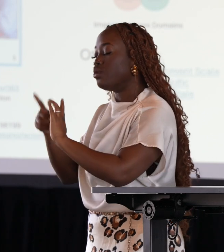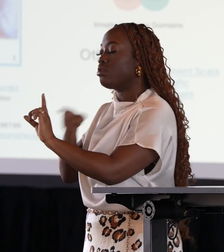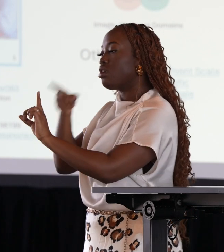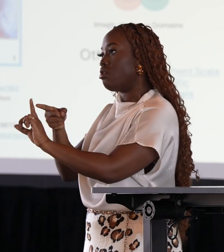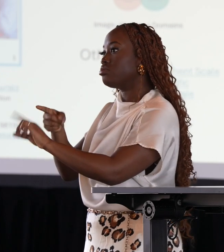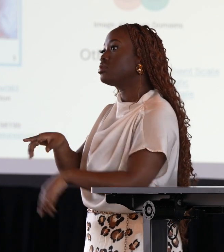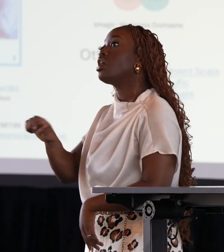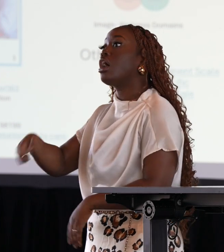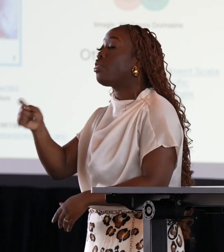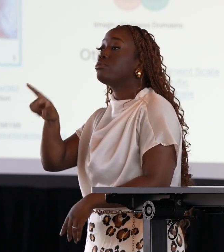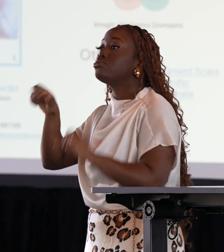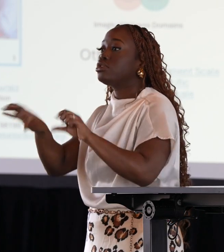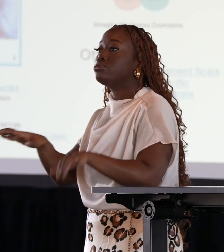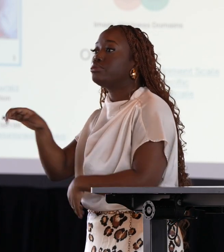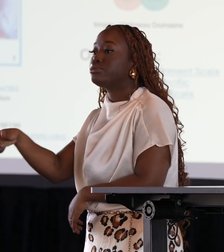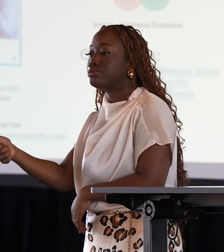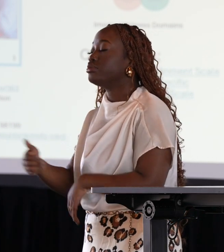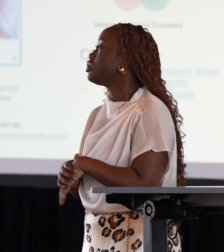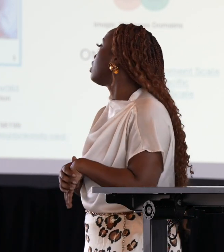other tools that you can do that as well, things like the goal